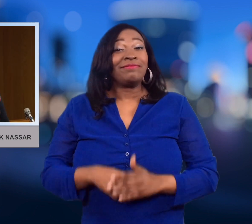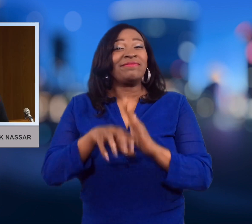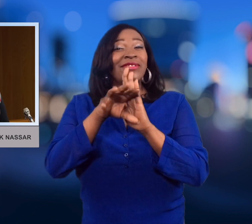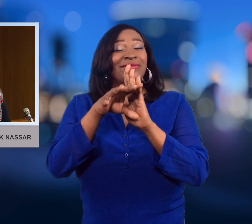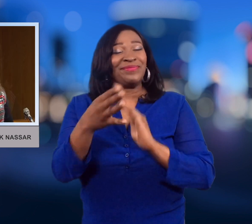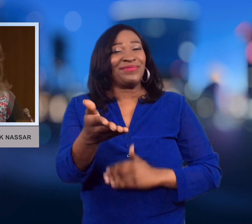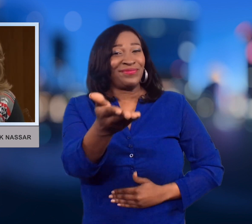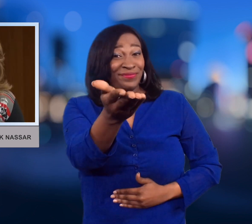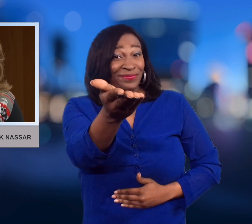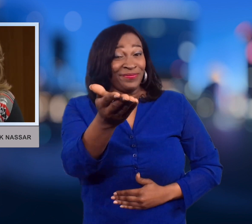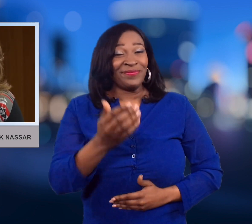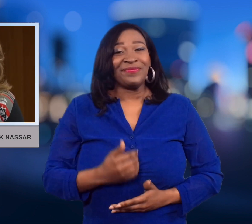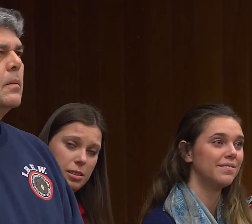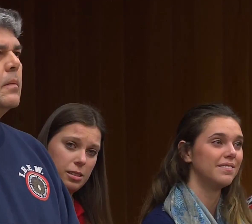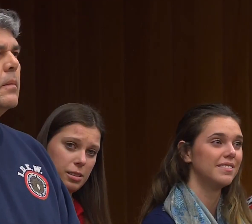Here's the video.